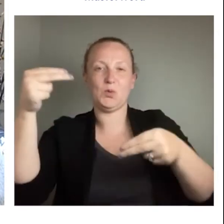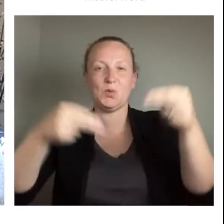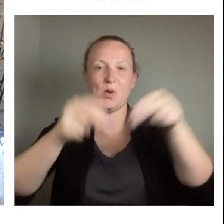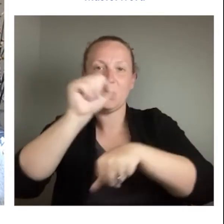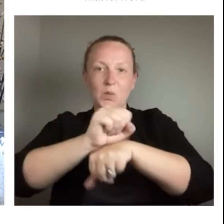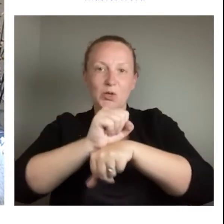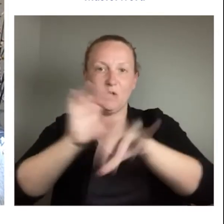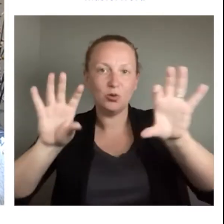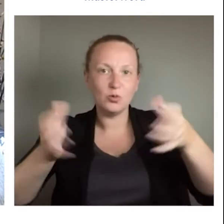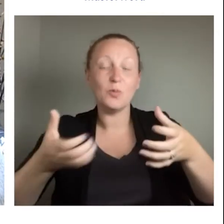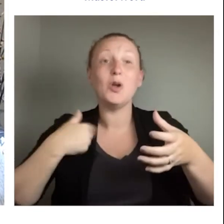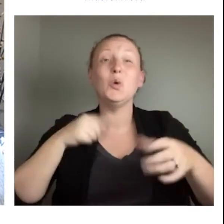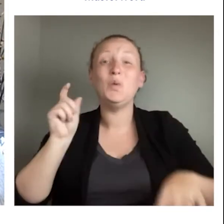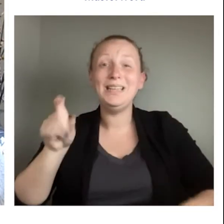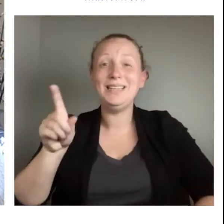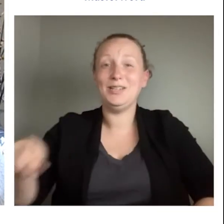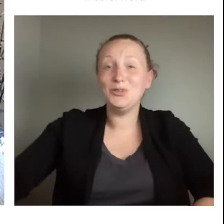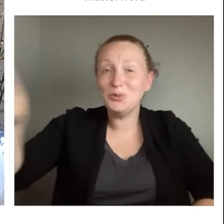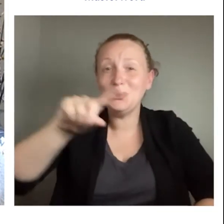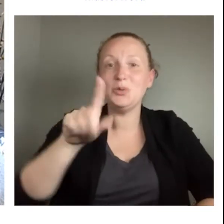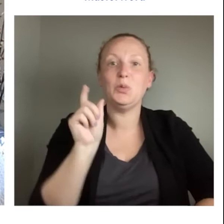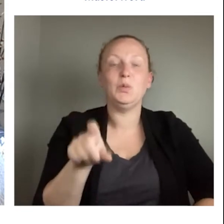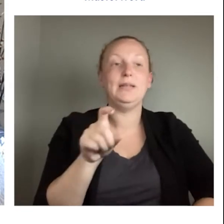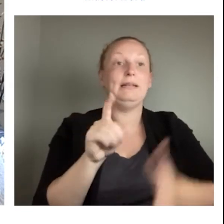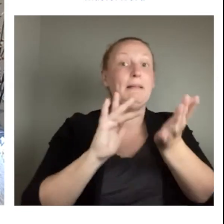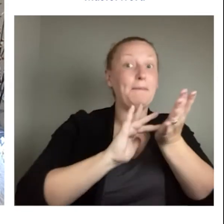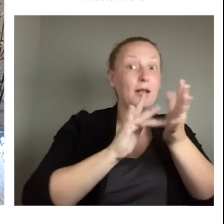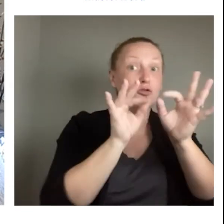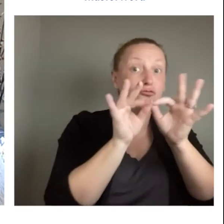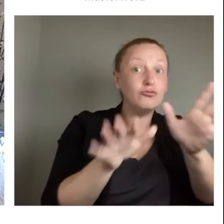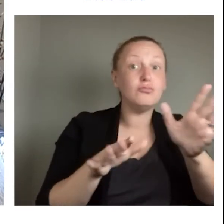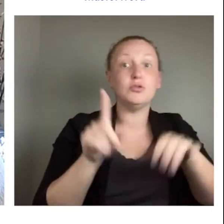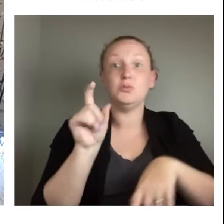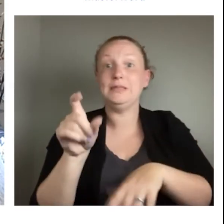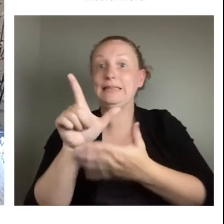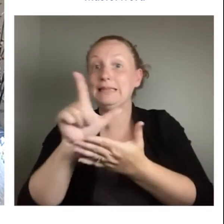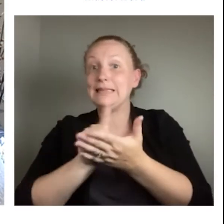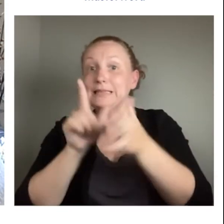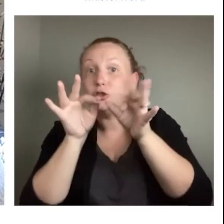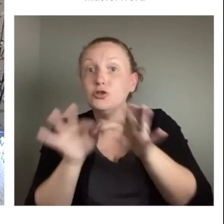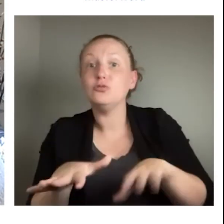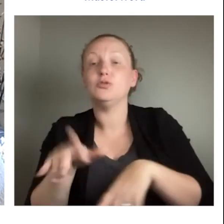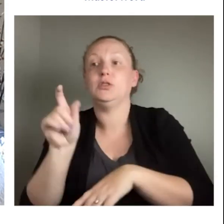We need interpreters. We need medical interprets. We need legal interprets. We need all the people there providing language